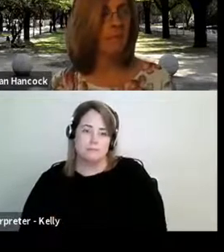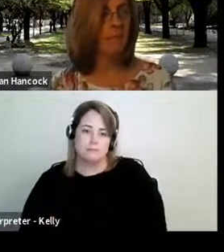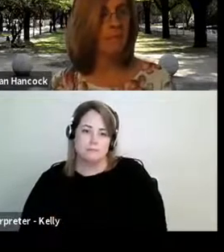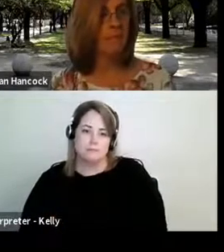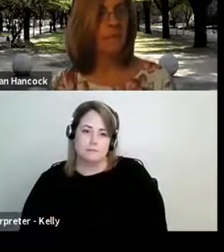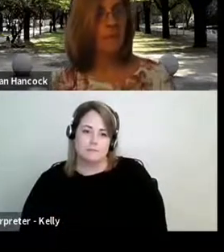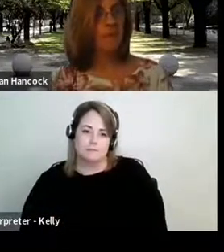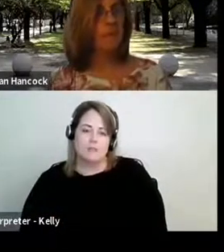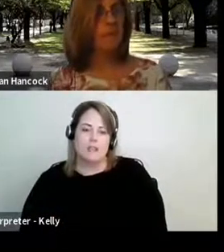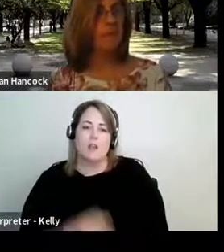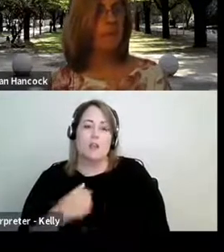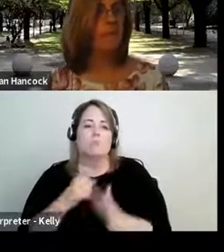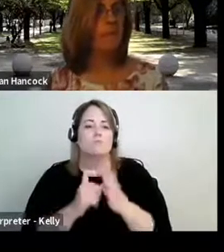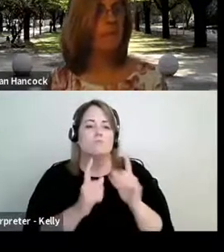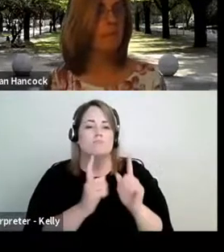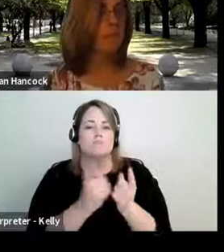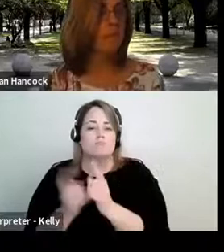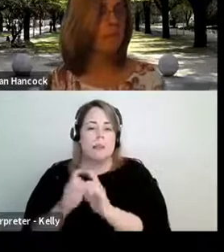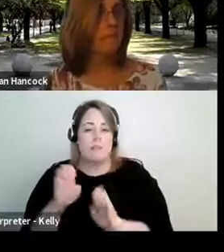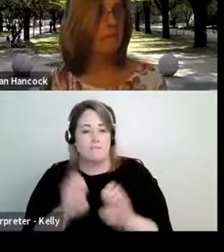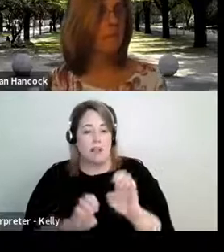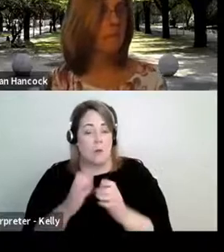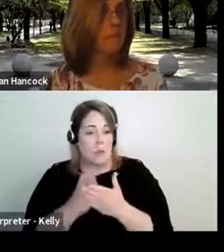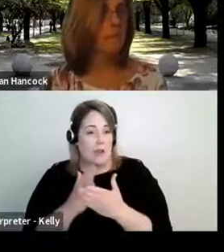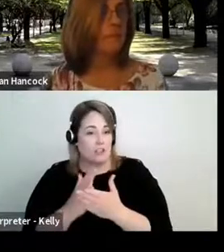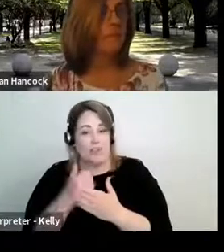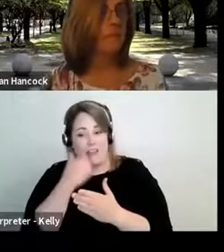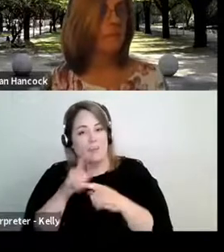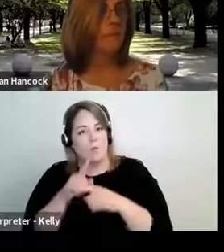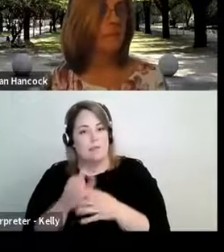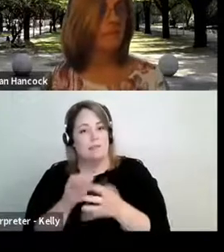evaluations. So we evaluate every session weekly. We get them just to do a poll so we